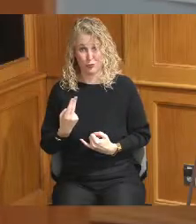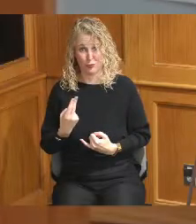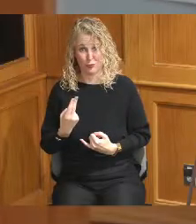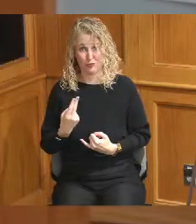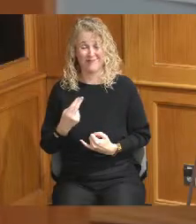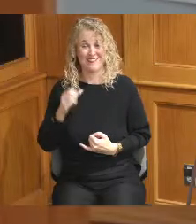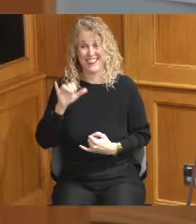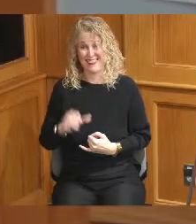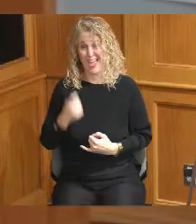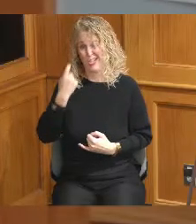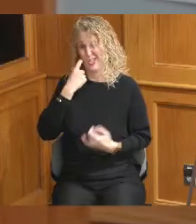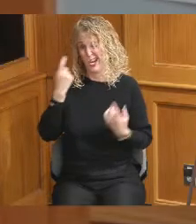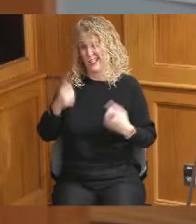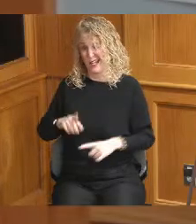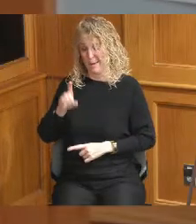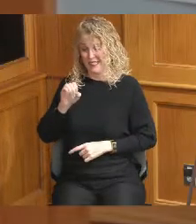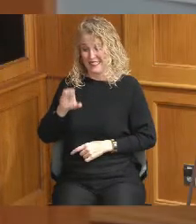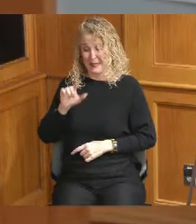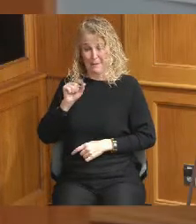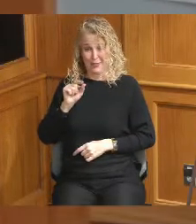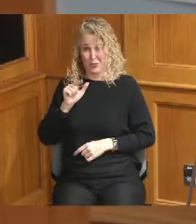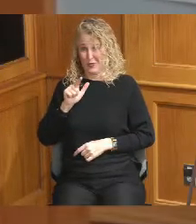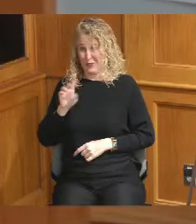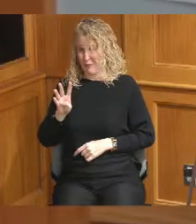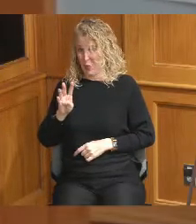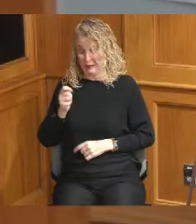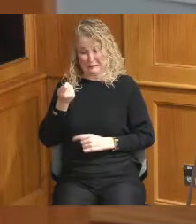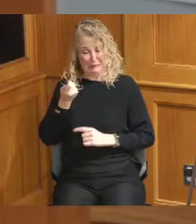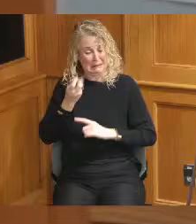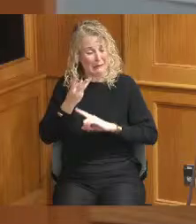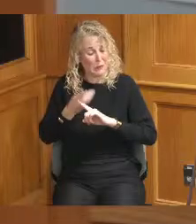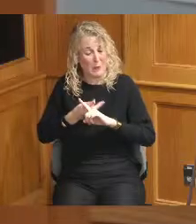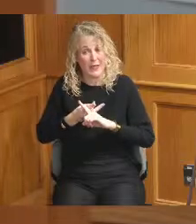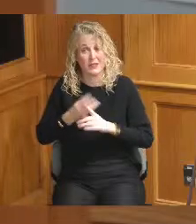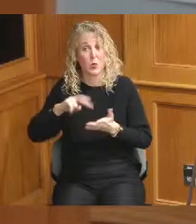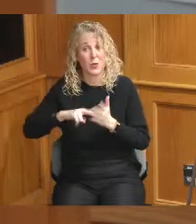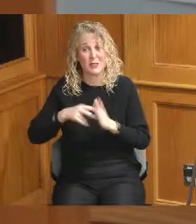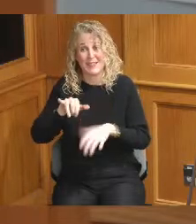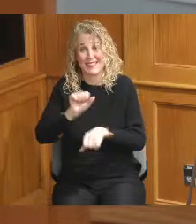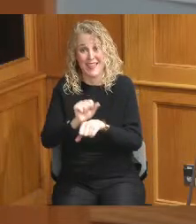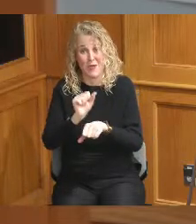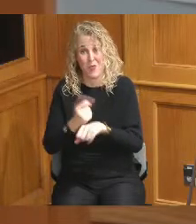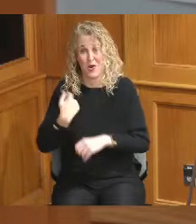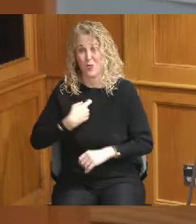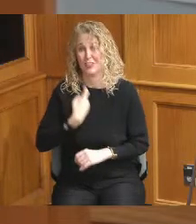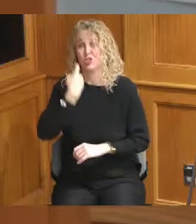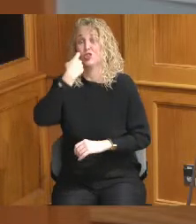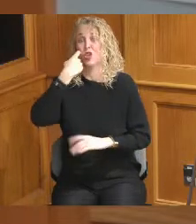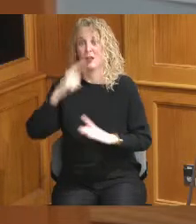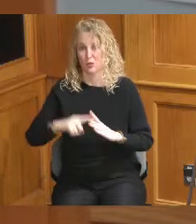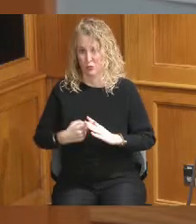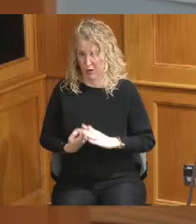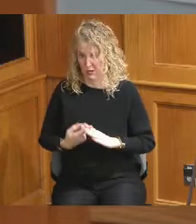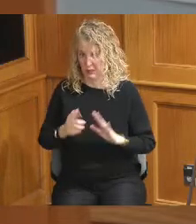the end of December of 2024 so we we have been in the beginning of that work the and I think there